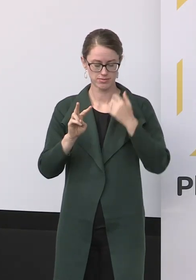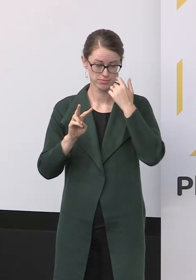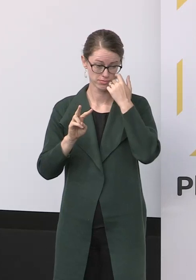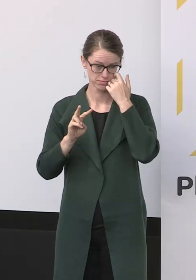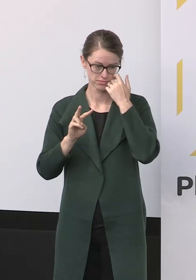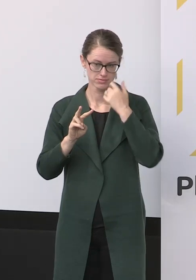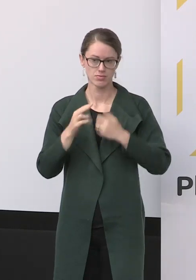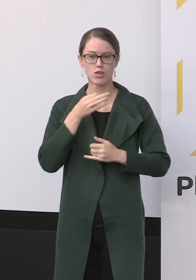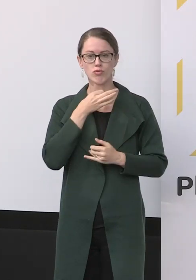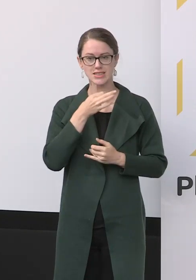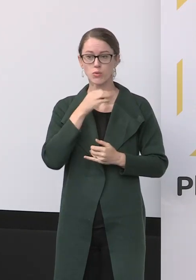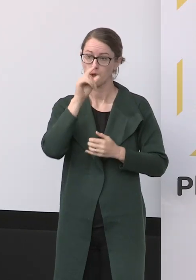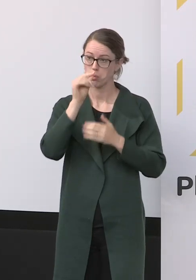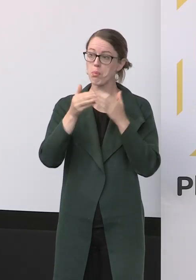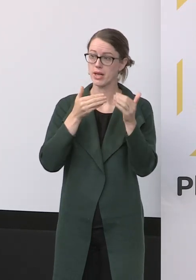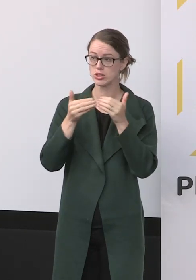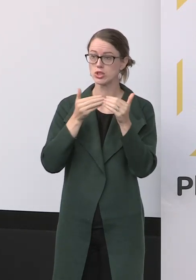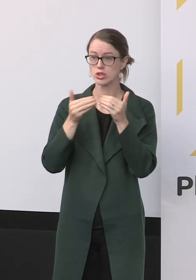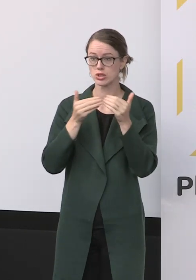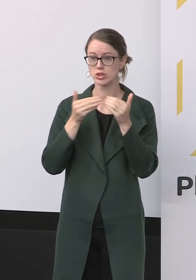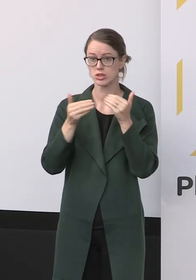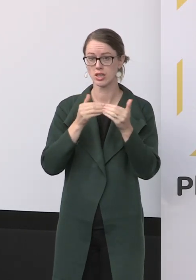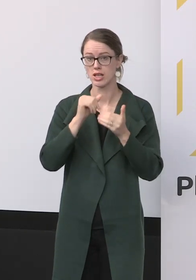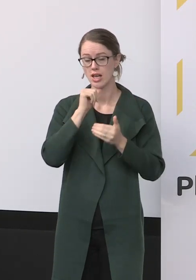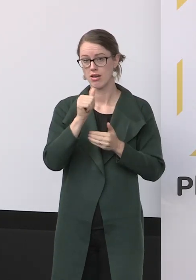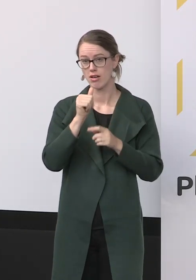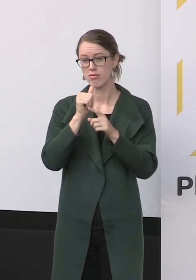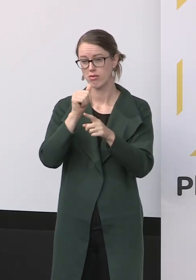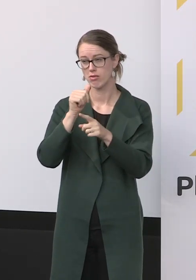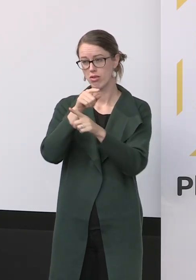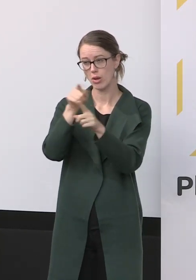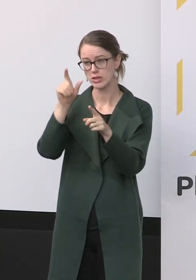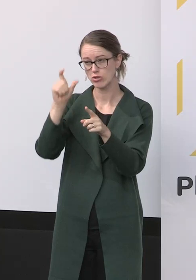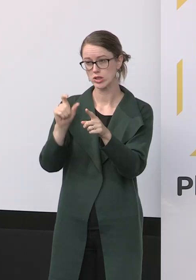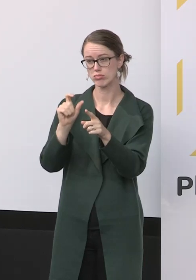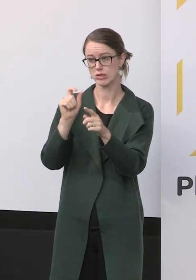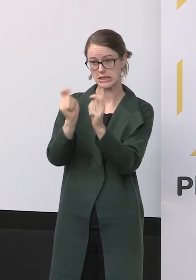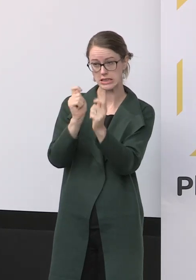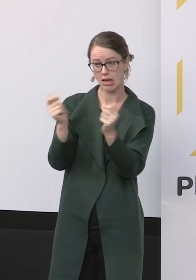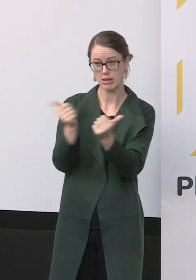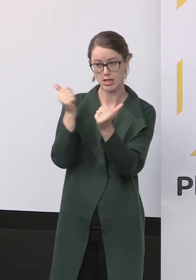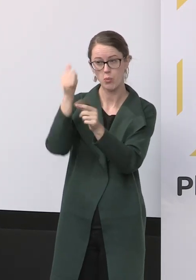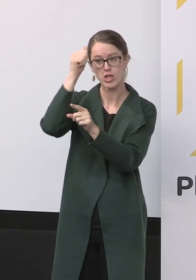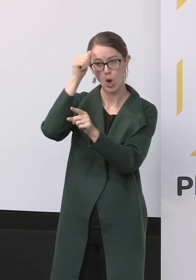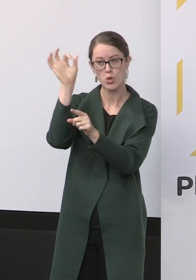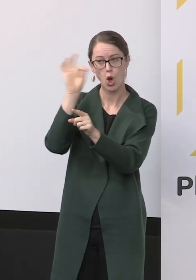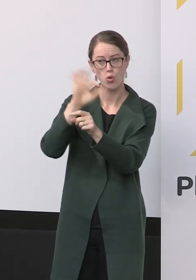asked. My own view is that - again, the risks can be managed well, especially if